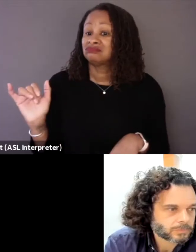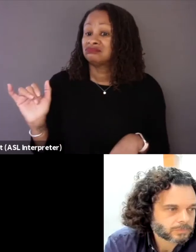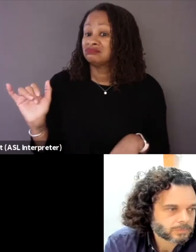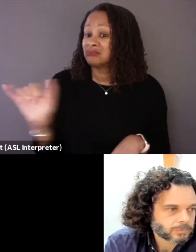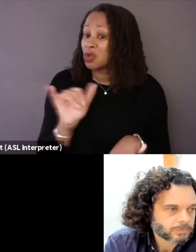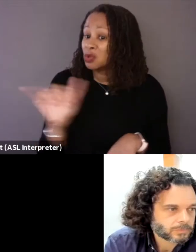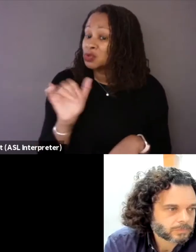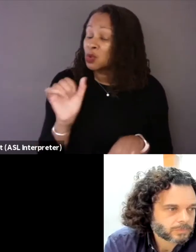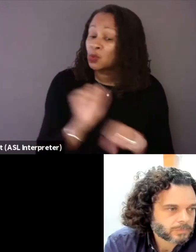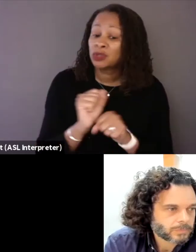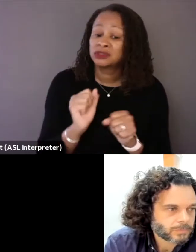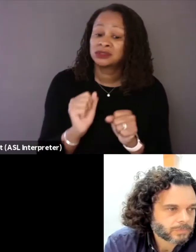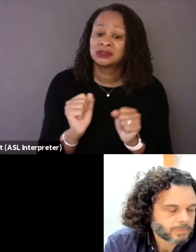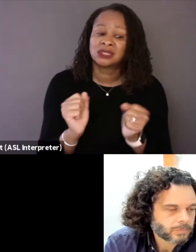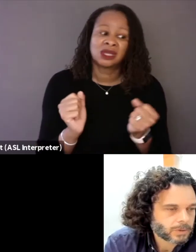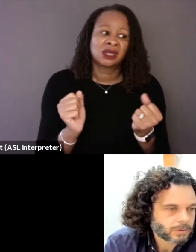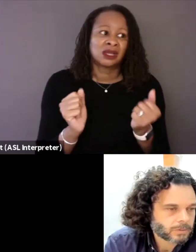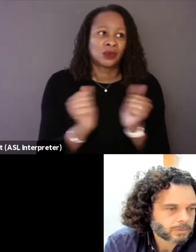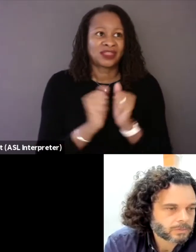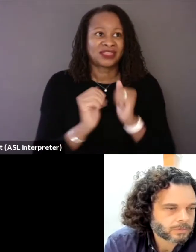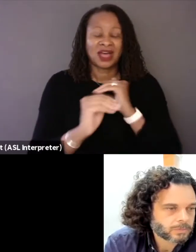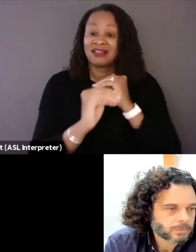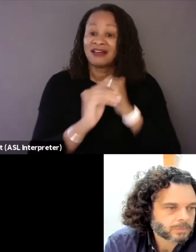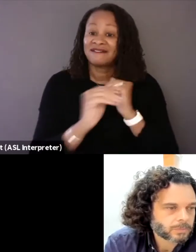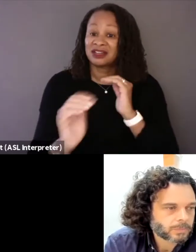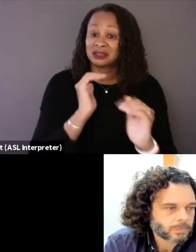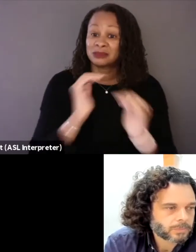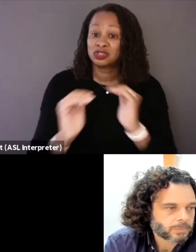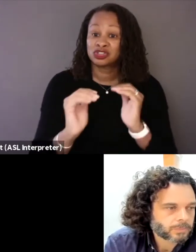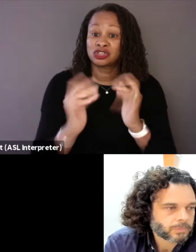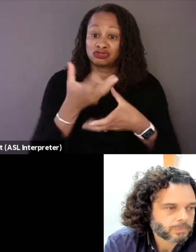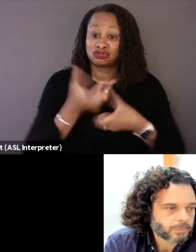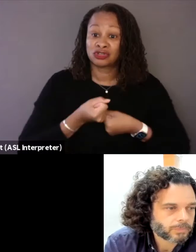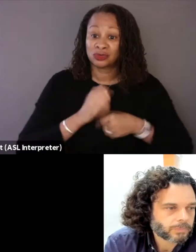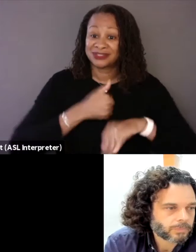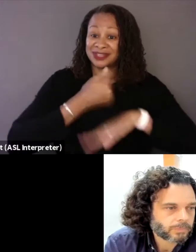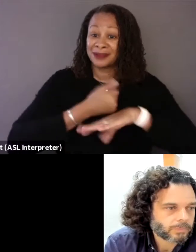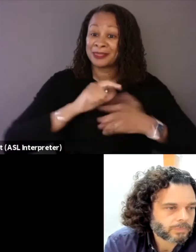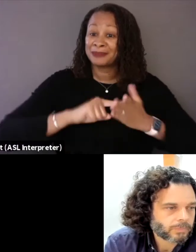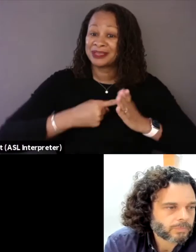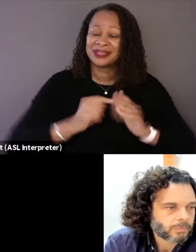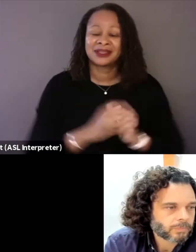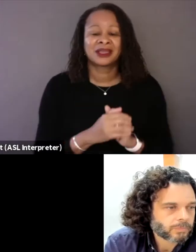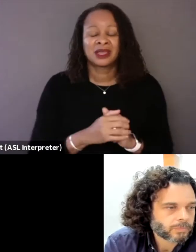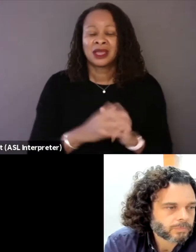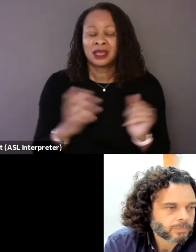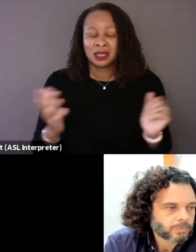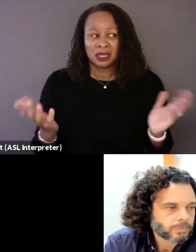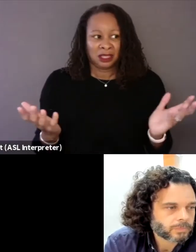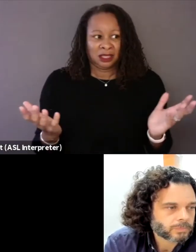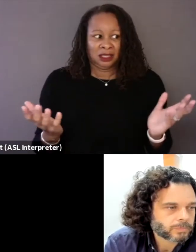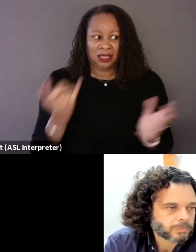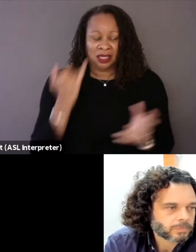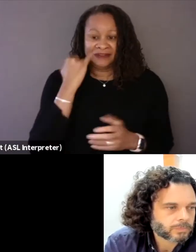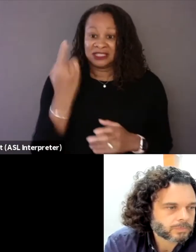a level of communication and trust we set in the beginning, which was like, this is not, if there is something that is legally sensitive